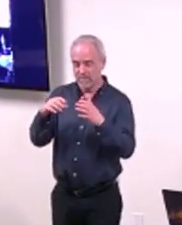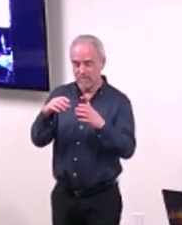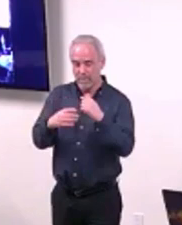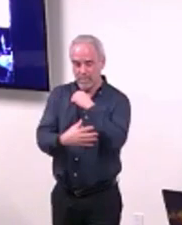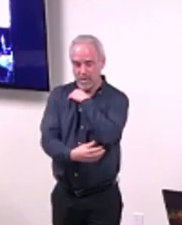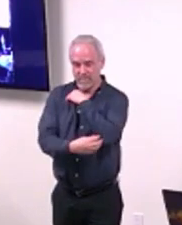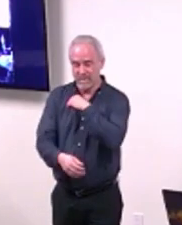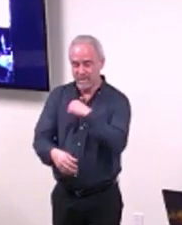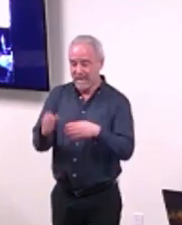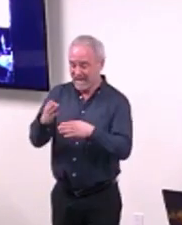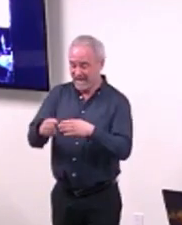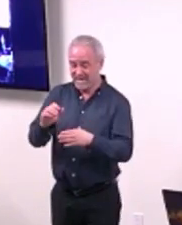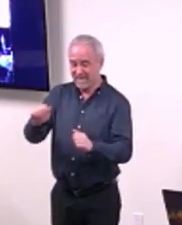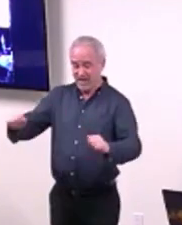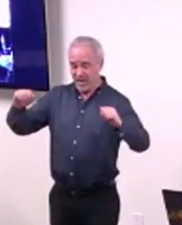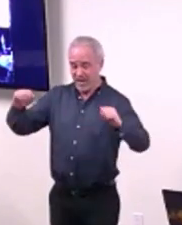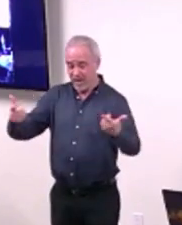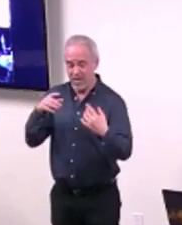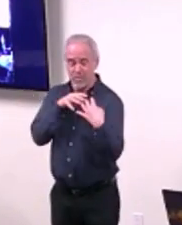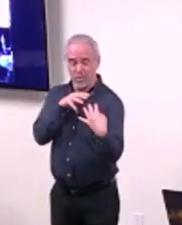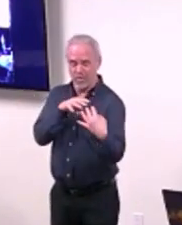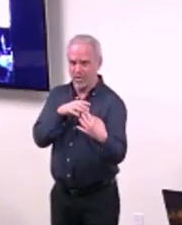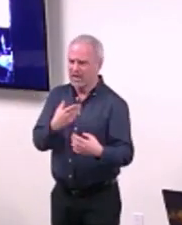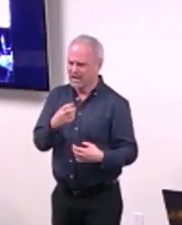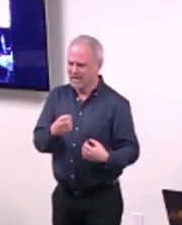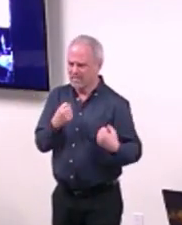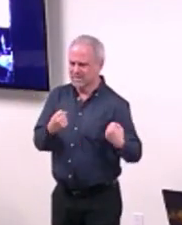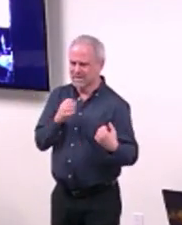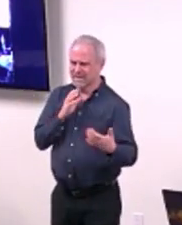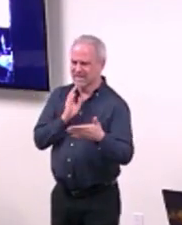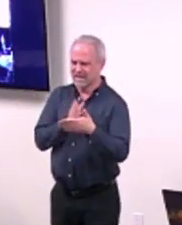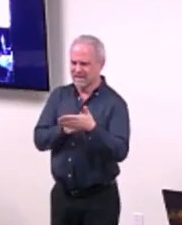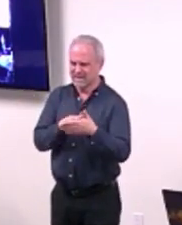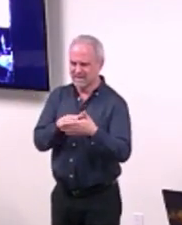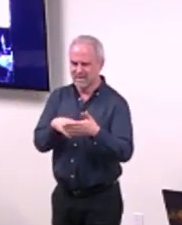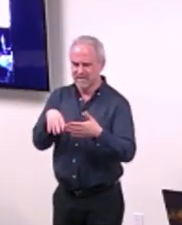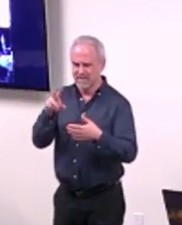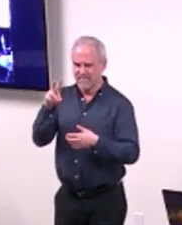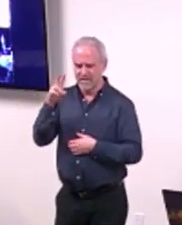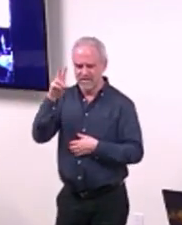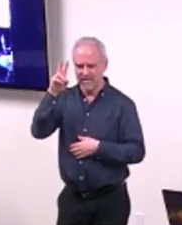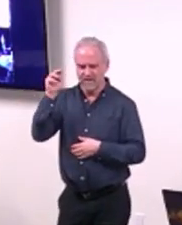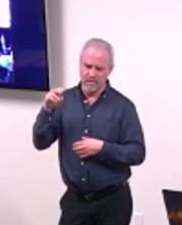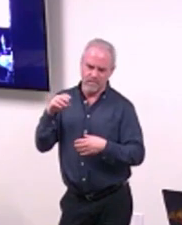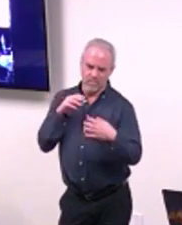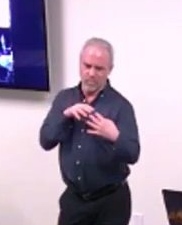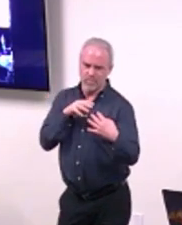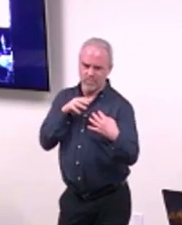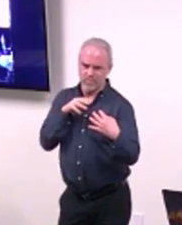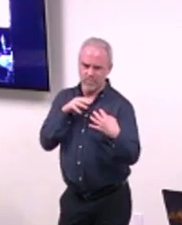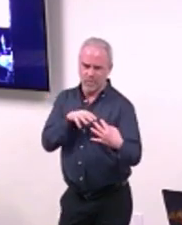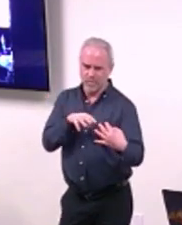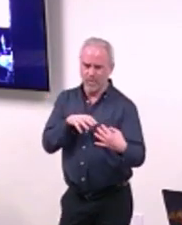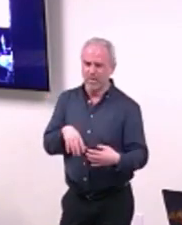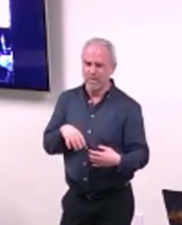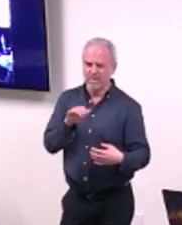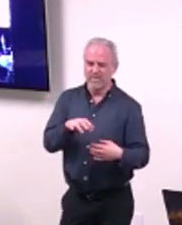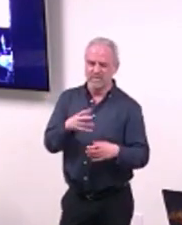He was staunchly opposed to the Vietnam War. And that was actually what most say was his last straw with what we call the white moderates.